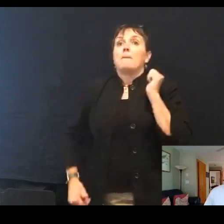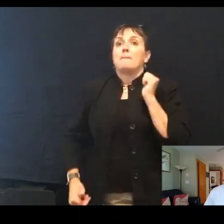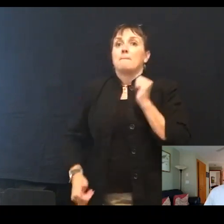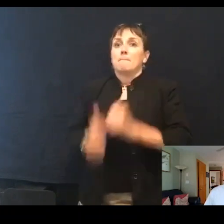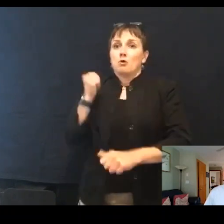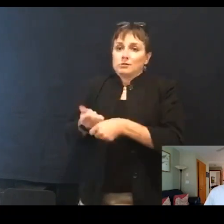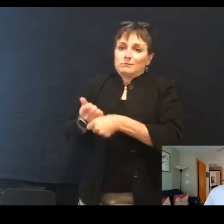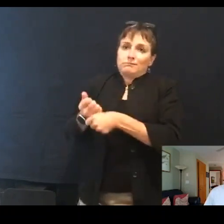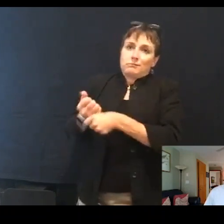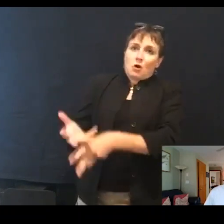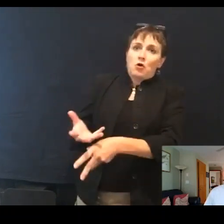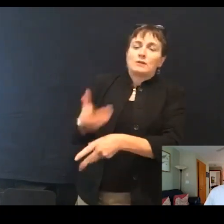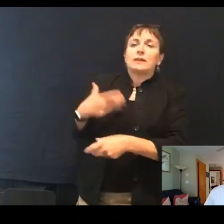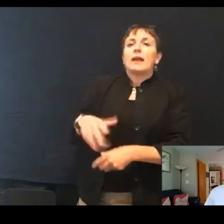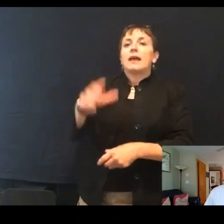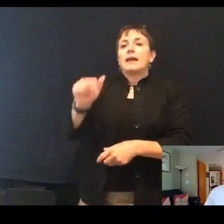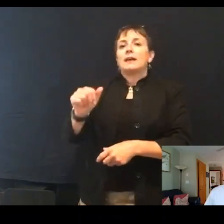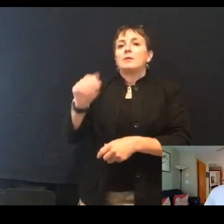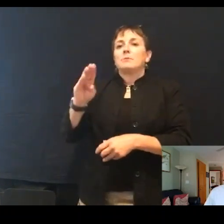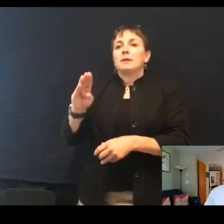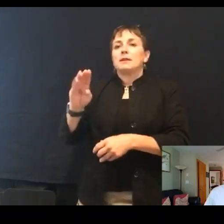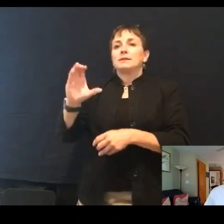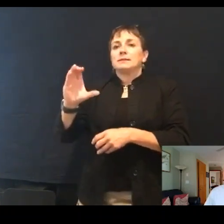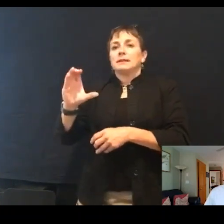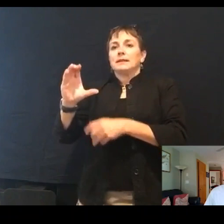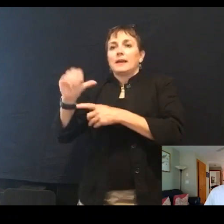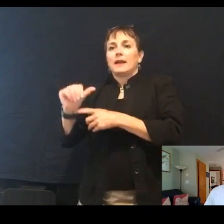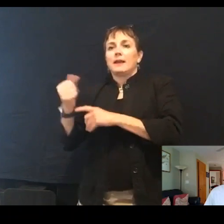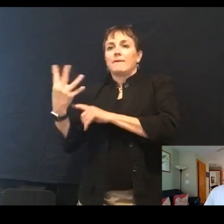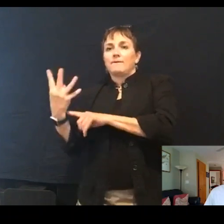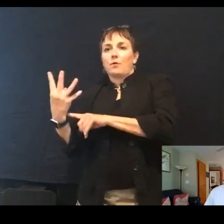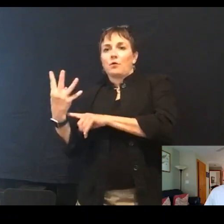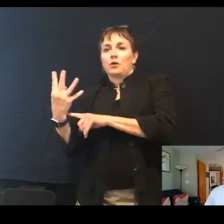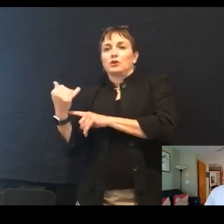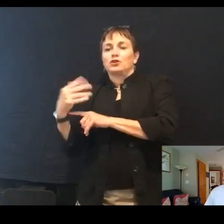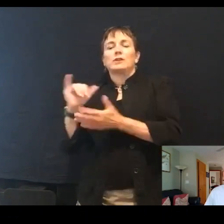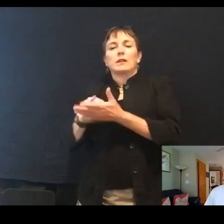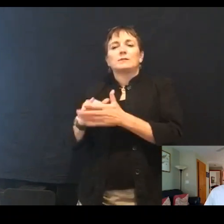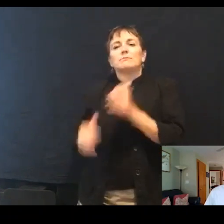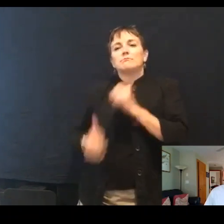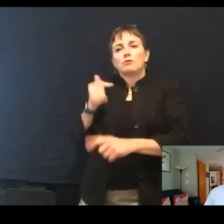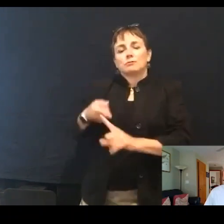that we tested with the ABCA4 gene, which is typically associated with Stargardt disease.